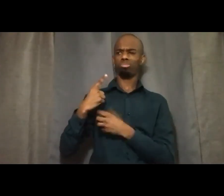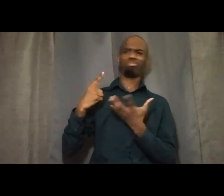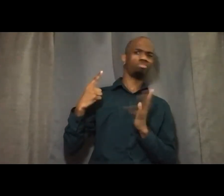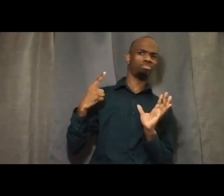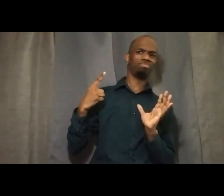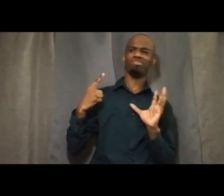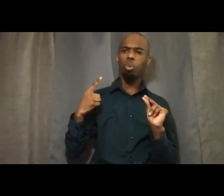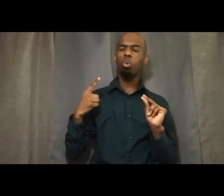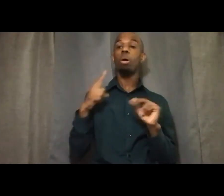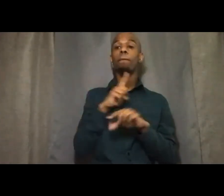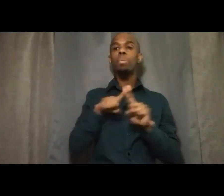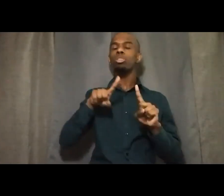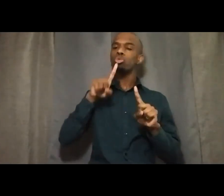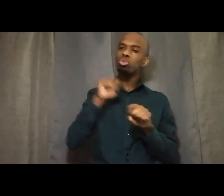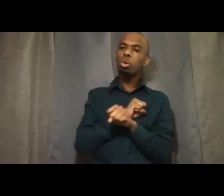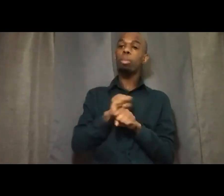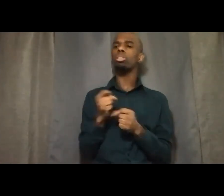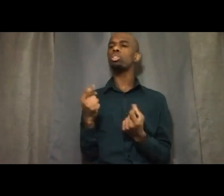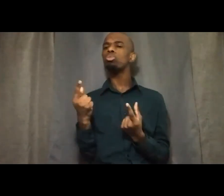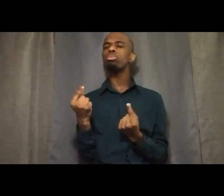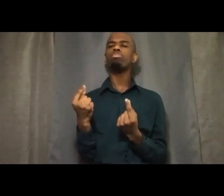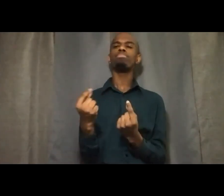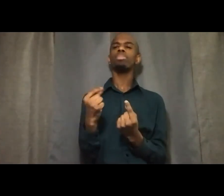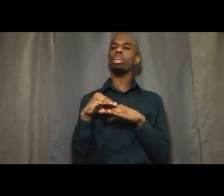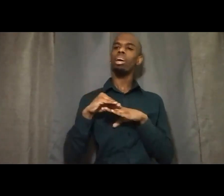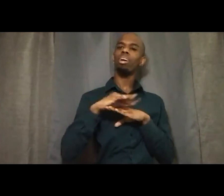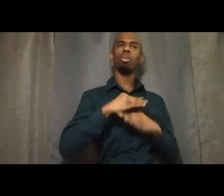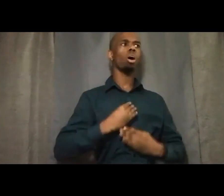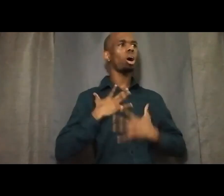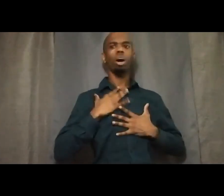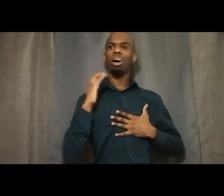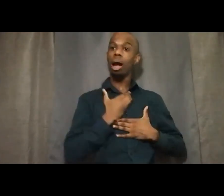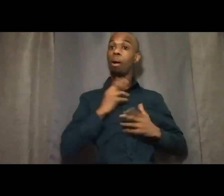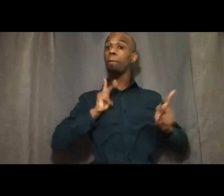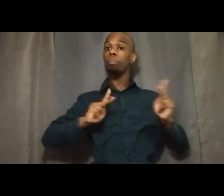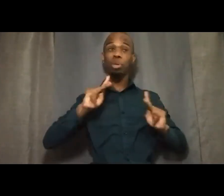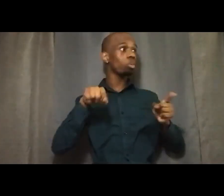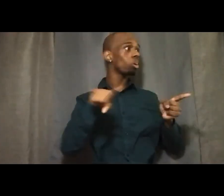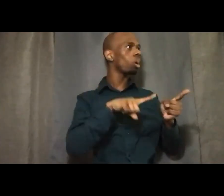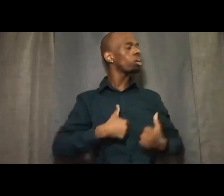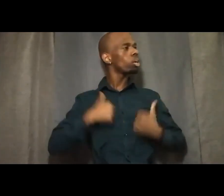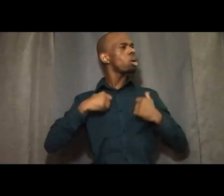My daughter gave me a sweatshirt the other day that says "be kind", right. And I think about that.